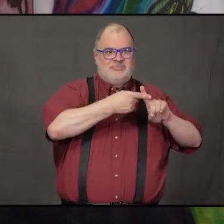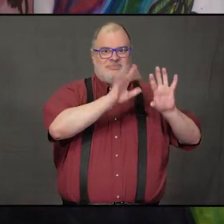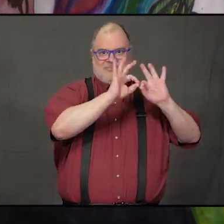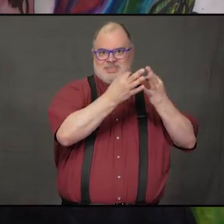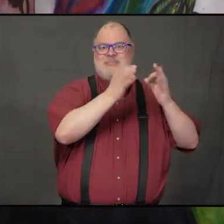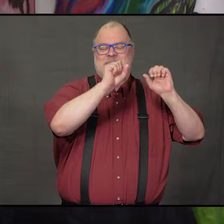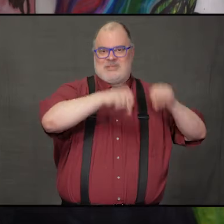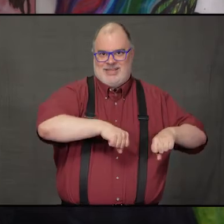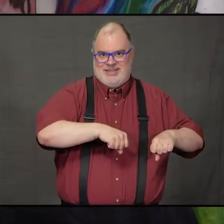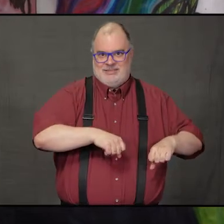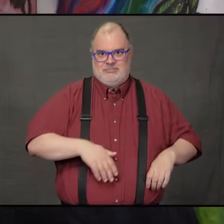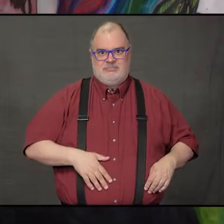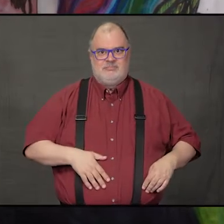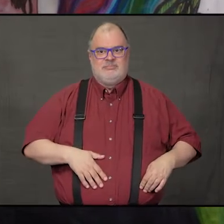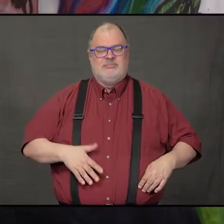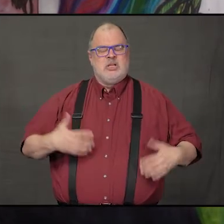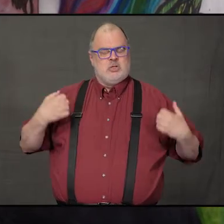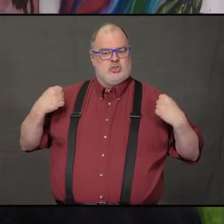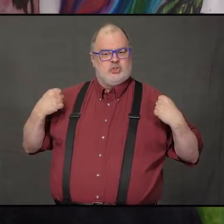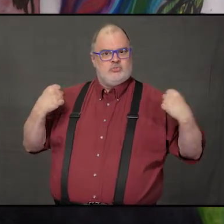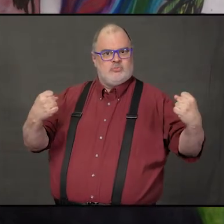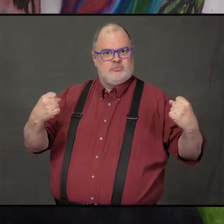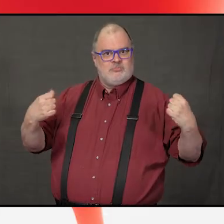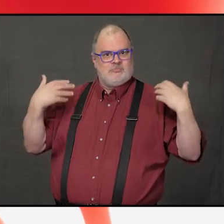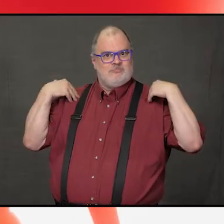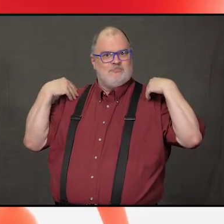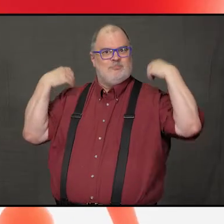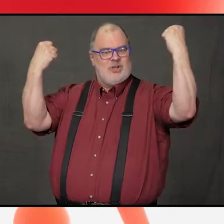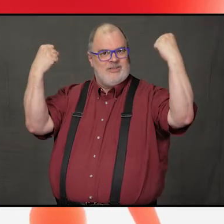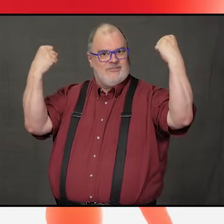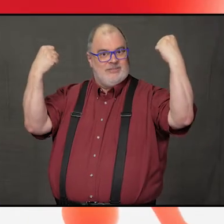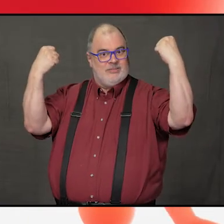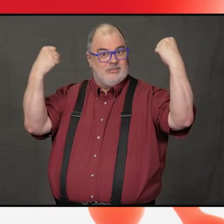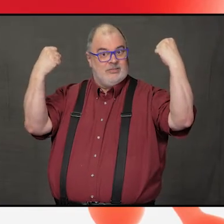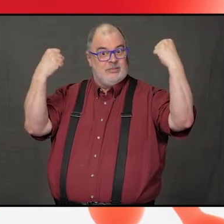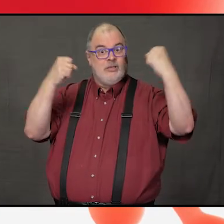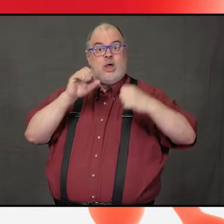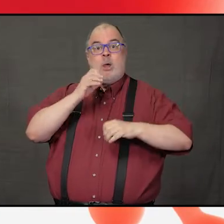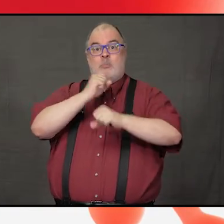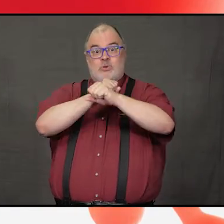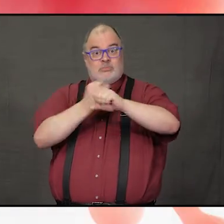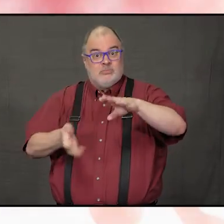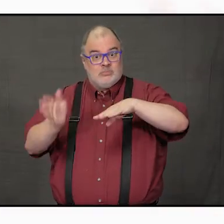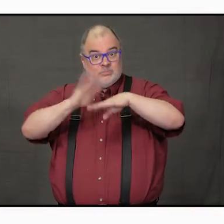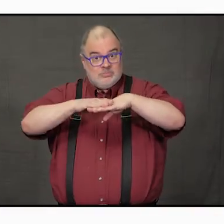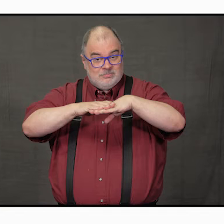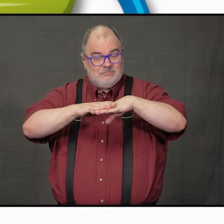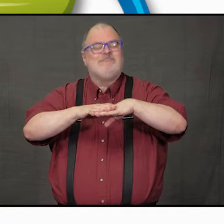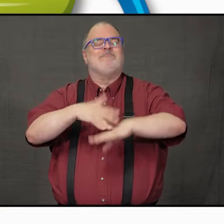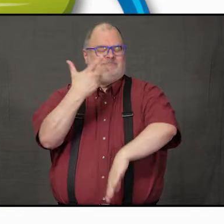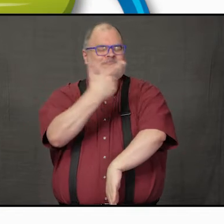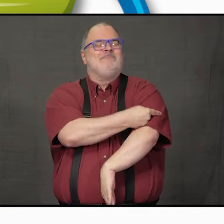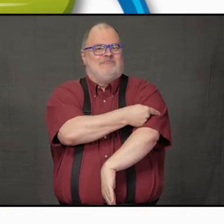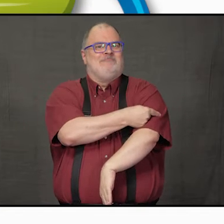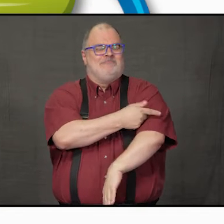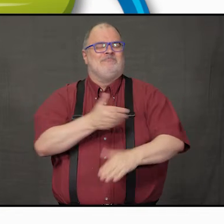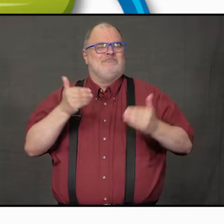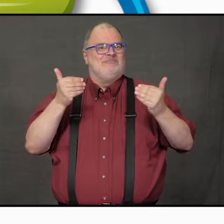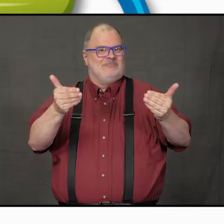Hi, I’m Eddie. Getting vaccinated allowed me to get back to work,